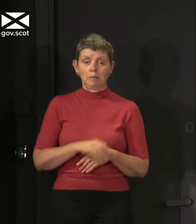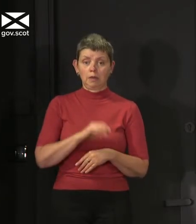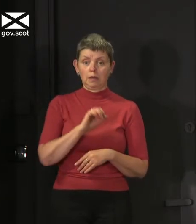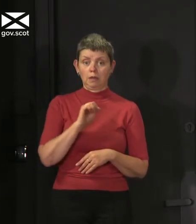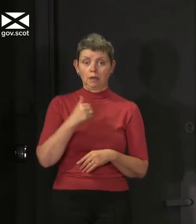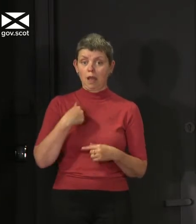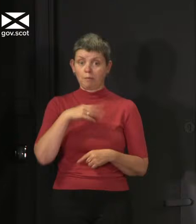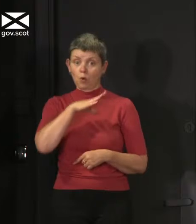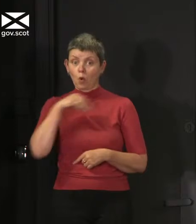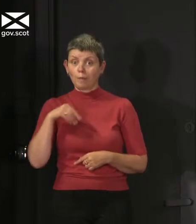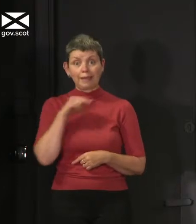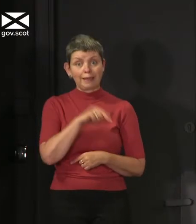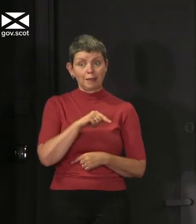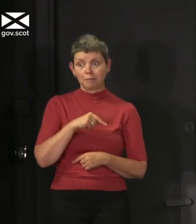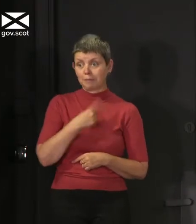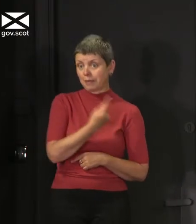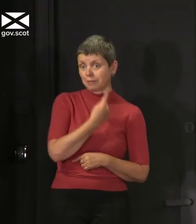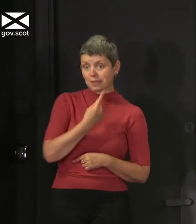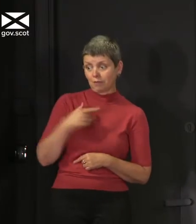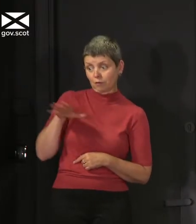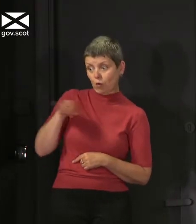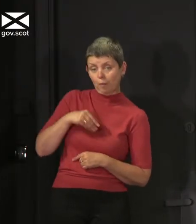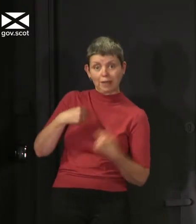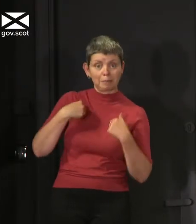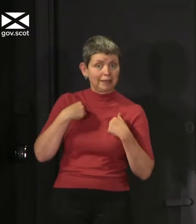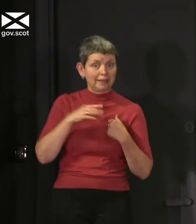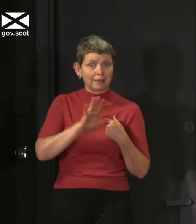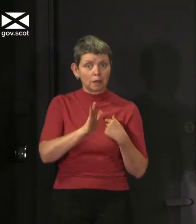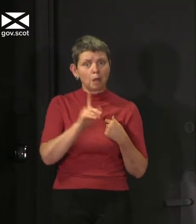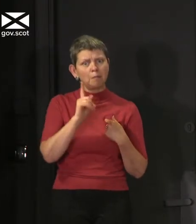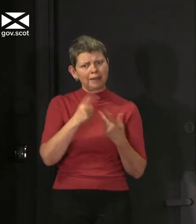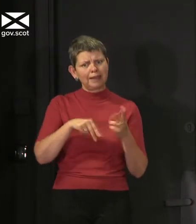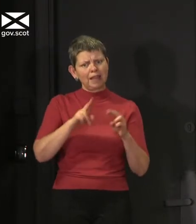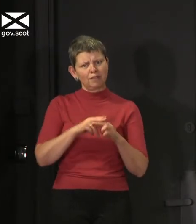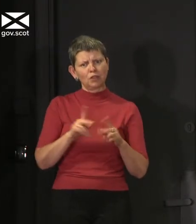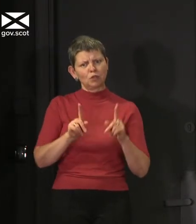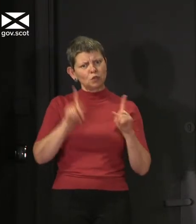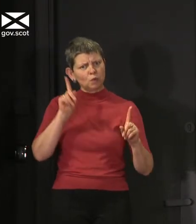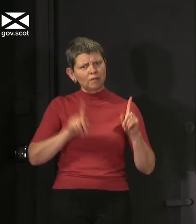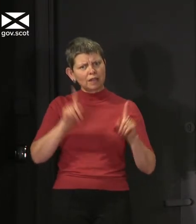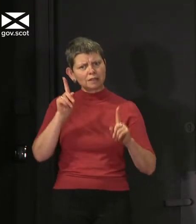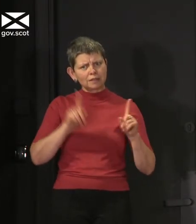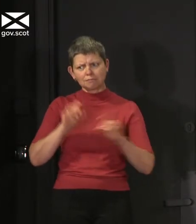taken form mine. But, if we both independently come to the same description of the process